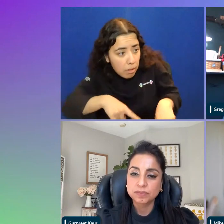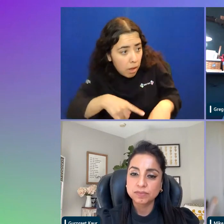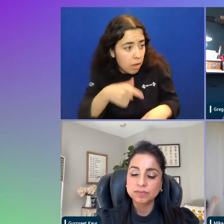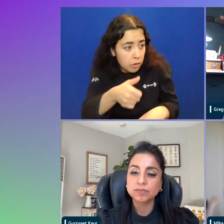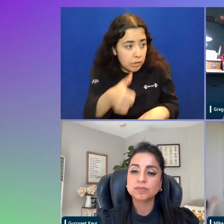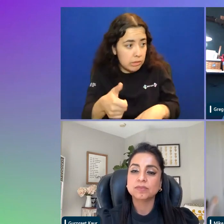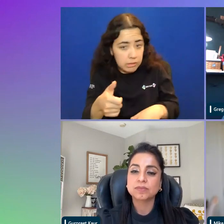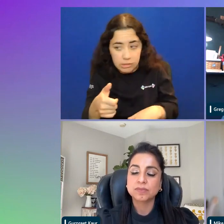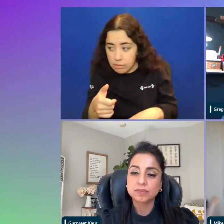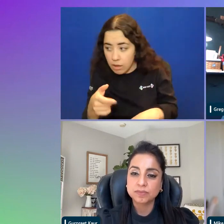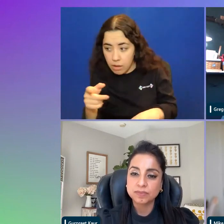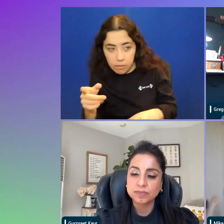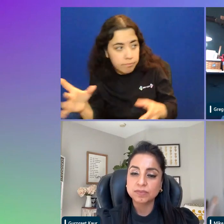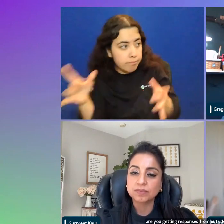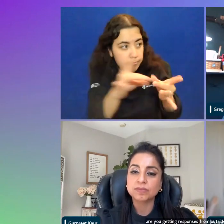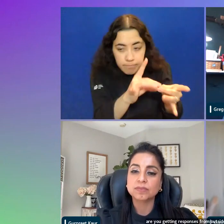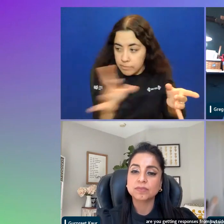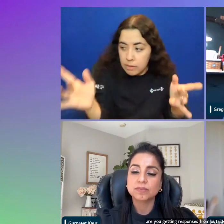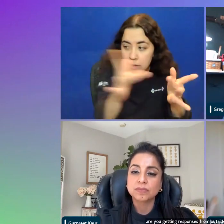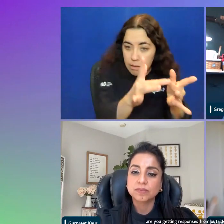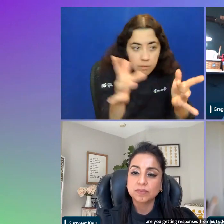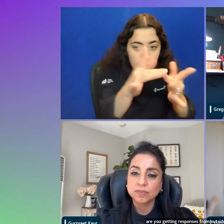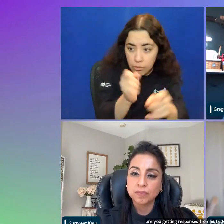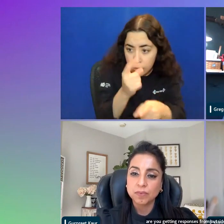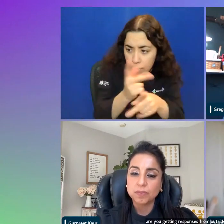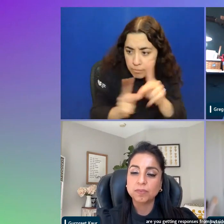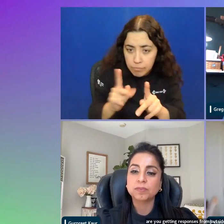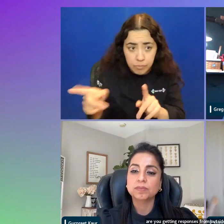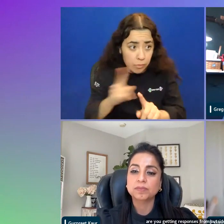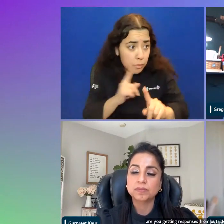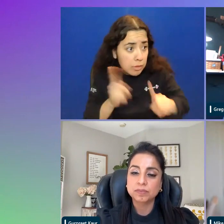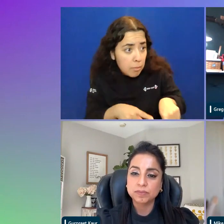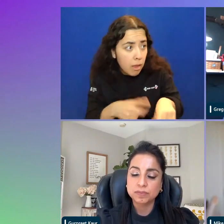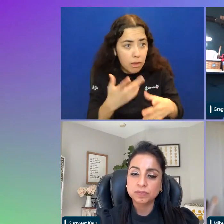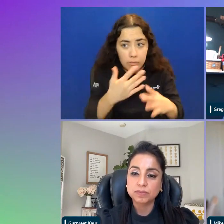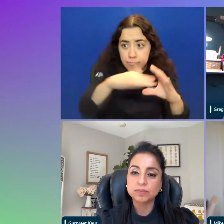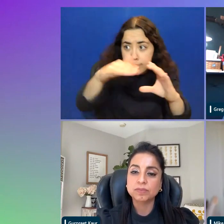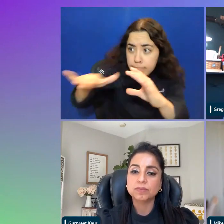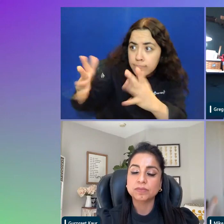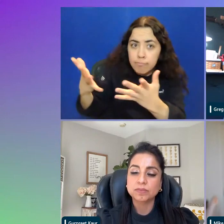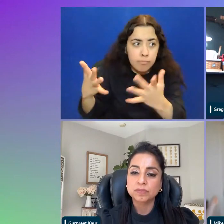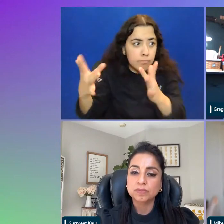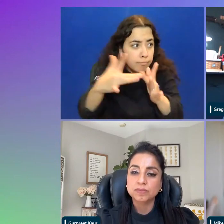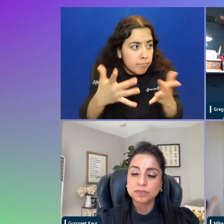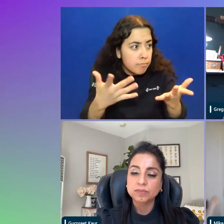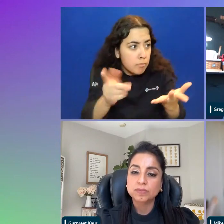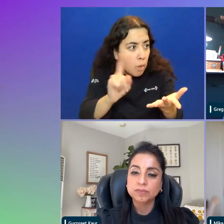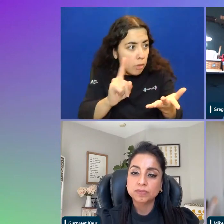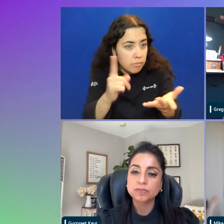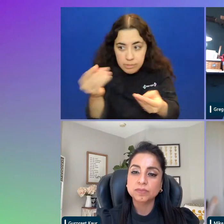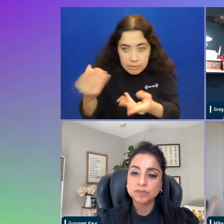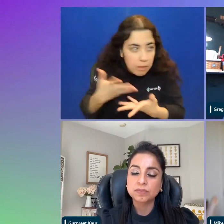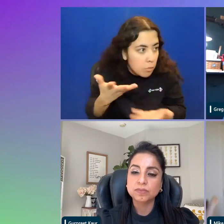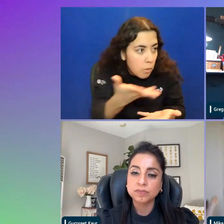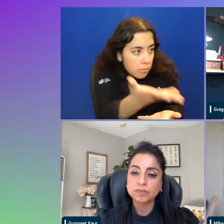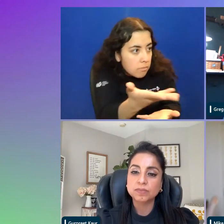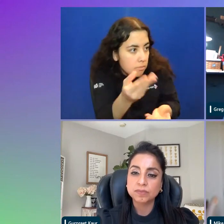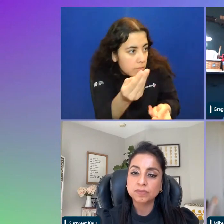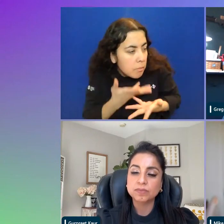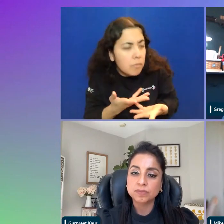from outside? Are you funneling them to the right people? Are they getting a response? What are we hearing? What do we know? So I talk with my researchers. I talk with my customer care